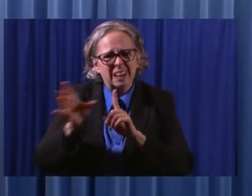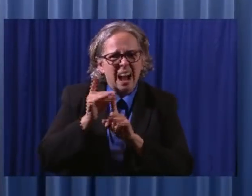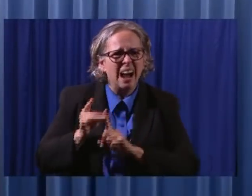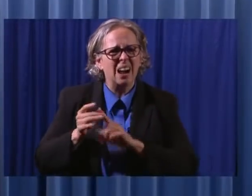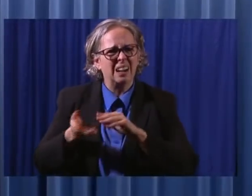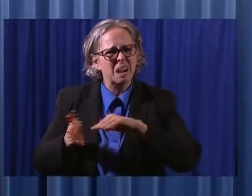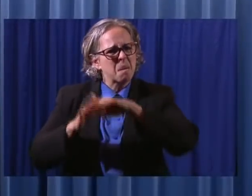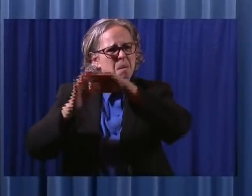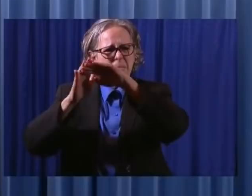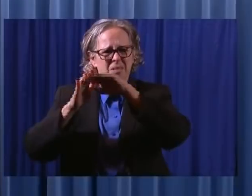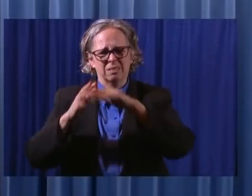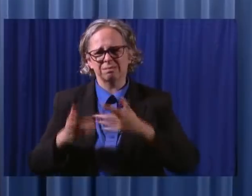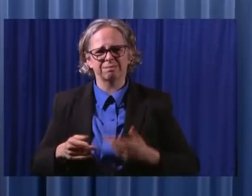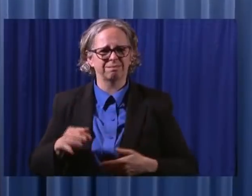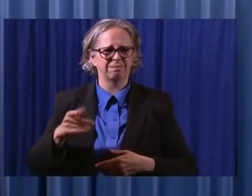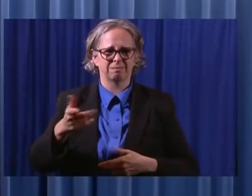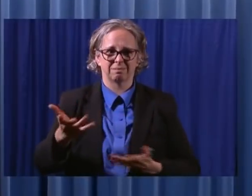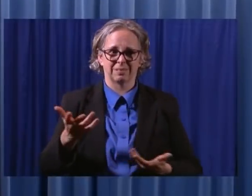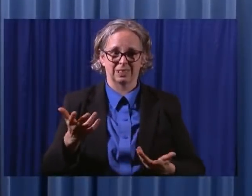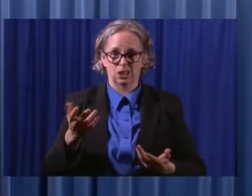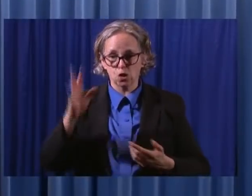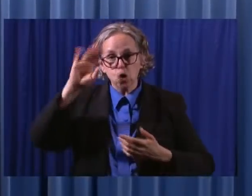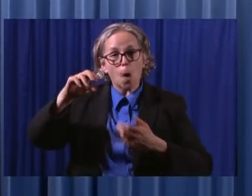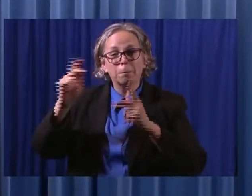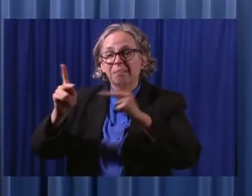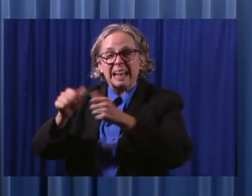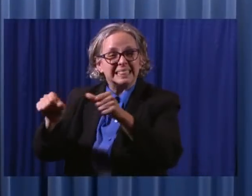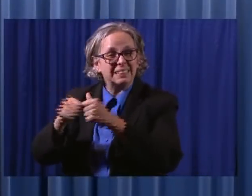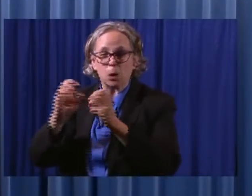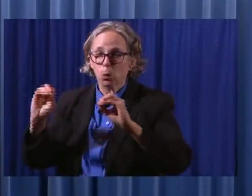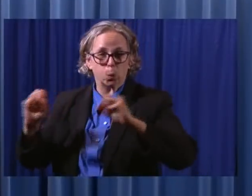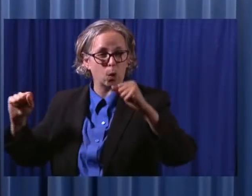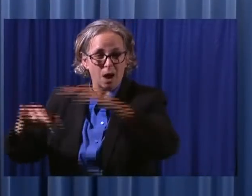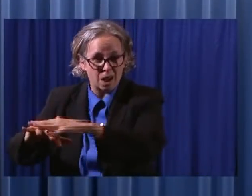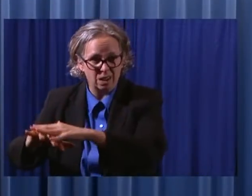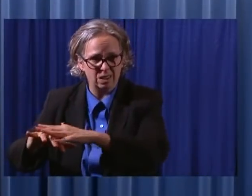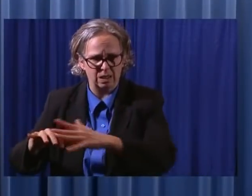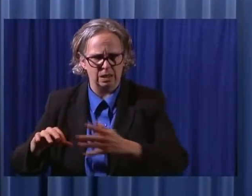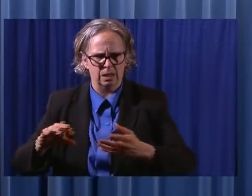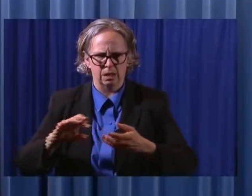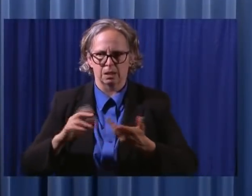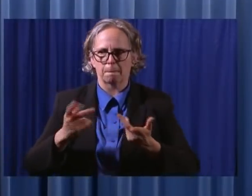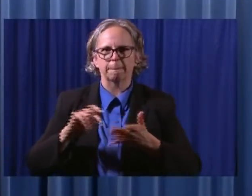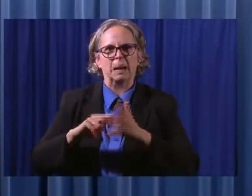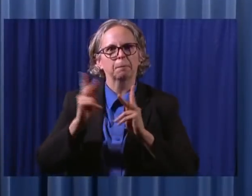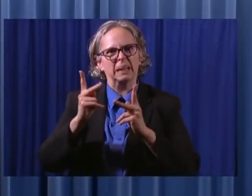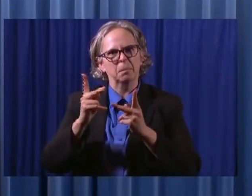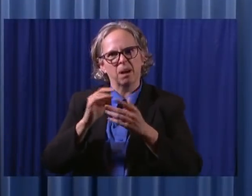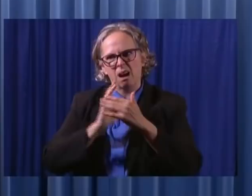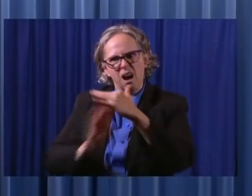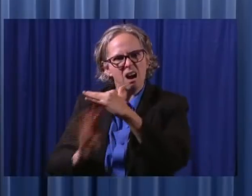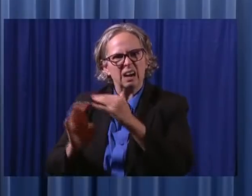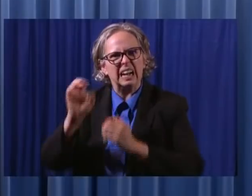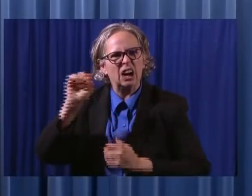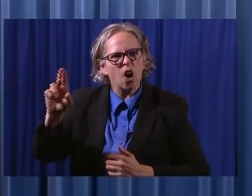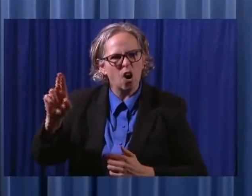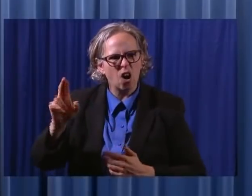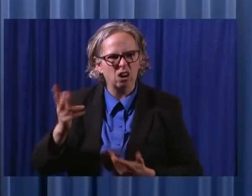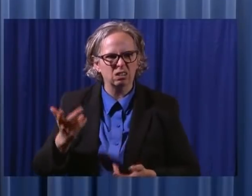INDICATORS RAISING TO ASSESS FOR THE RISK OF THE SPREAD OF A COVID-19. IN DECATUR 1, CASES PER CAPITA.